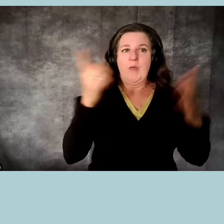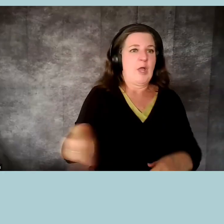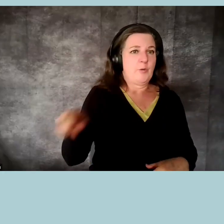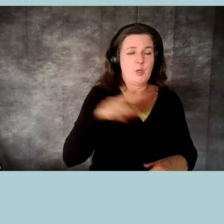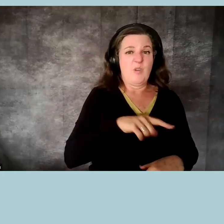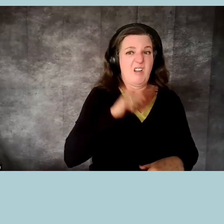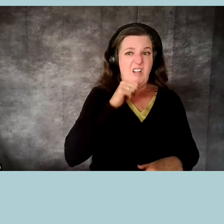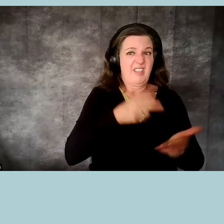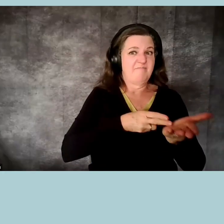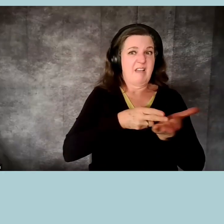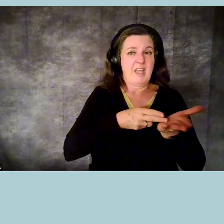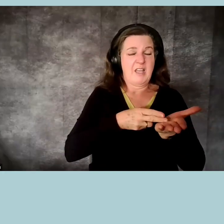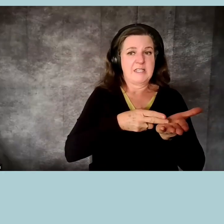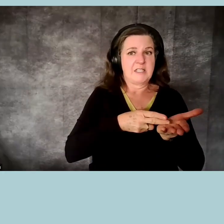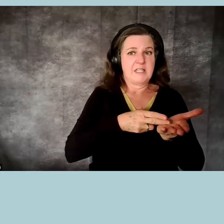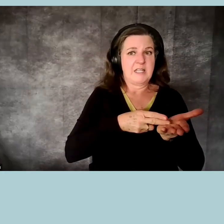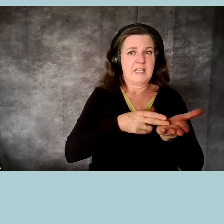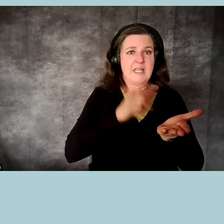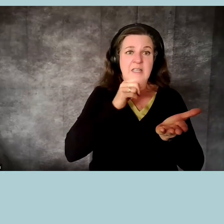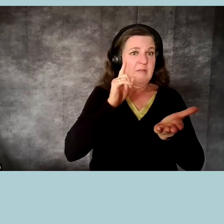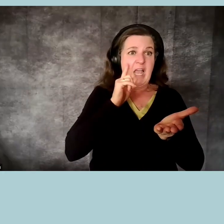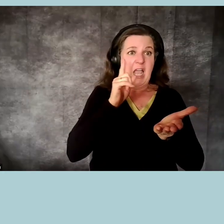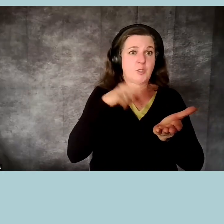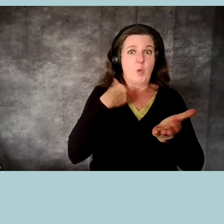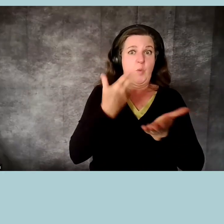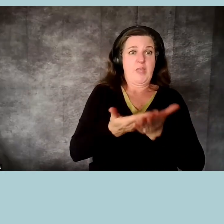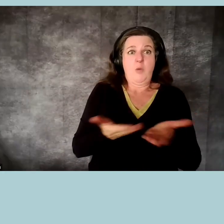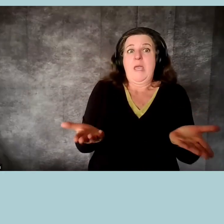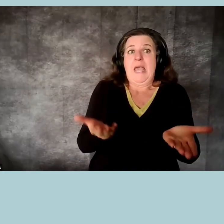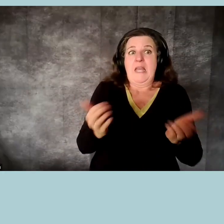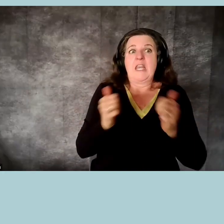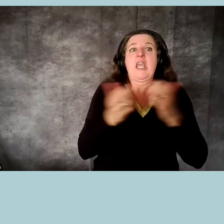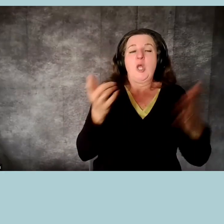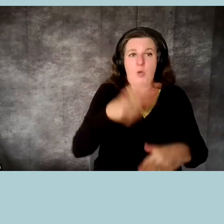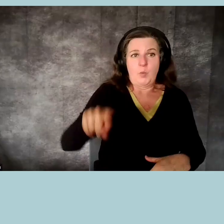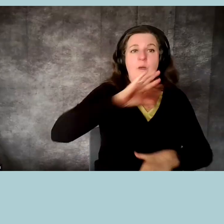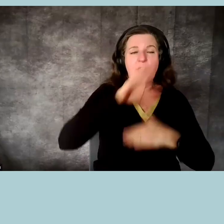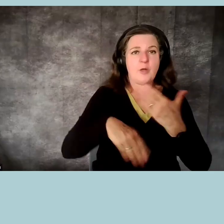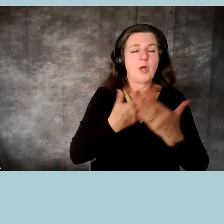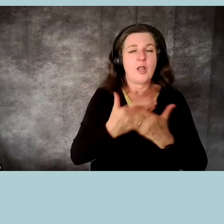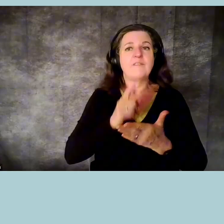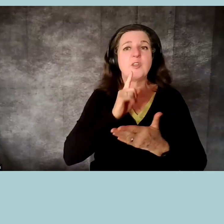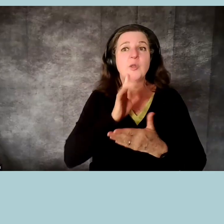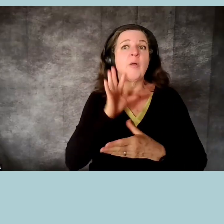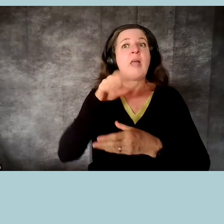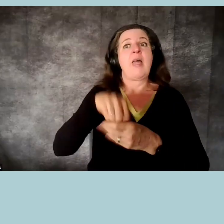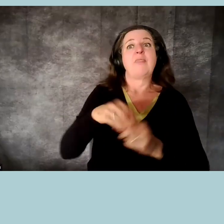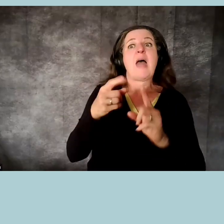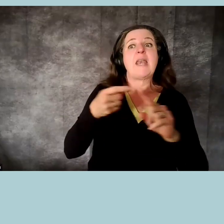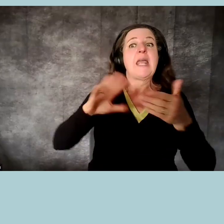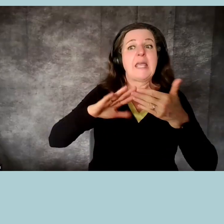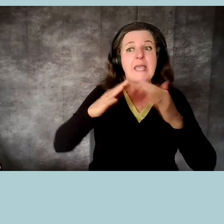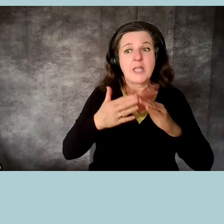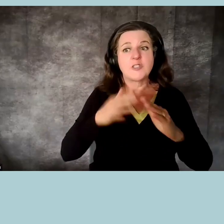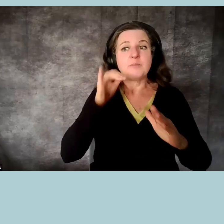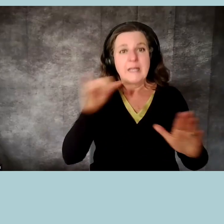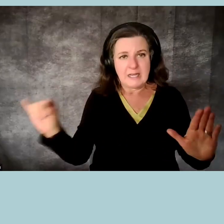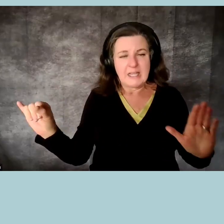I don't think we got here without all of you. So it's really the engagement from the community, it's the identifying the issues, advocating for it, that